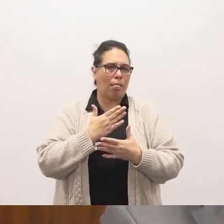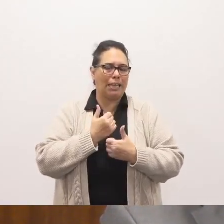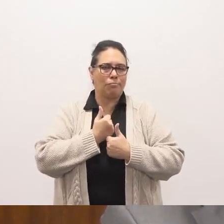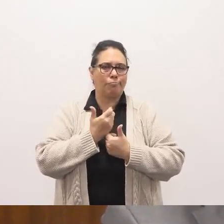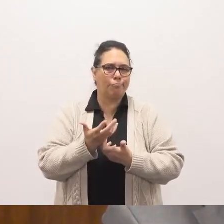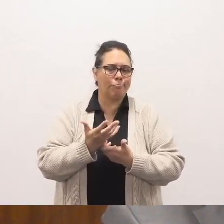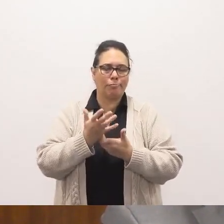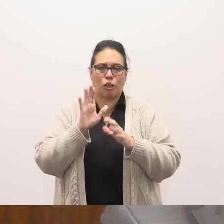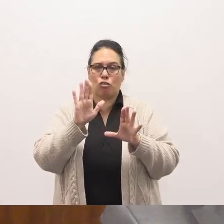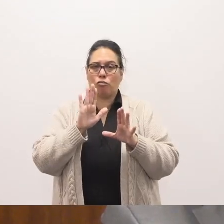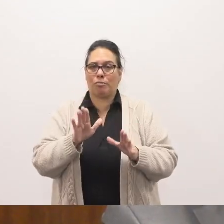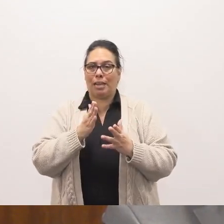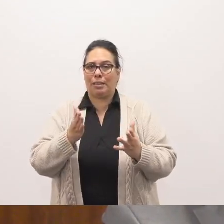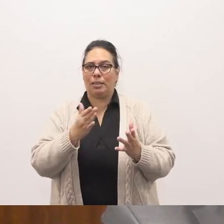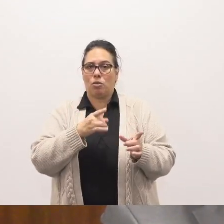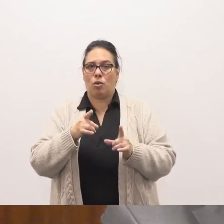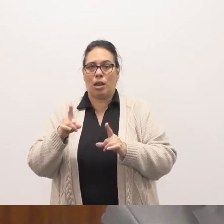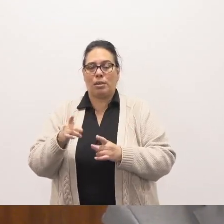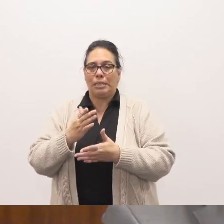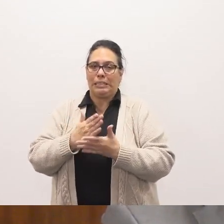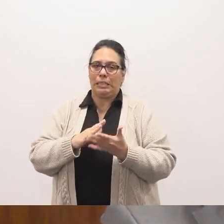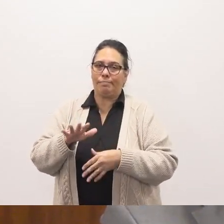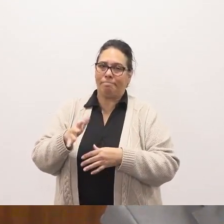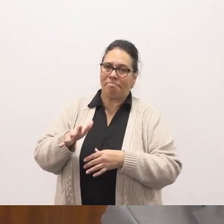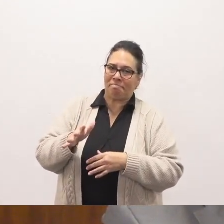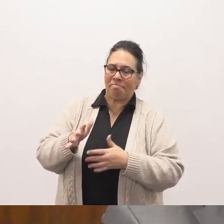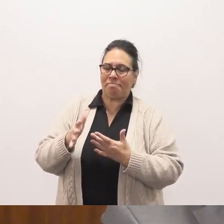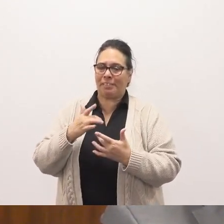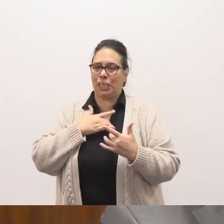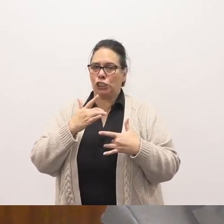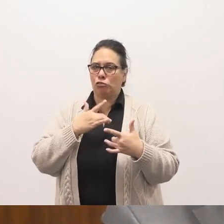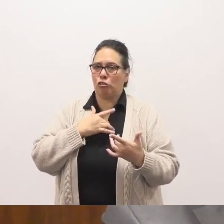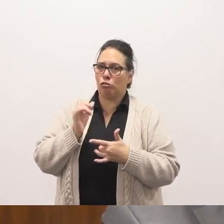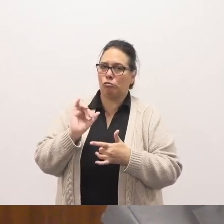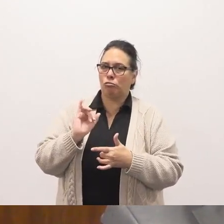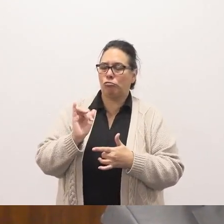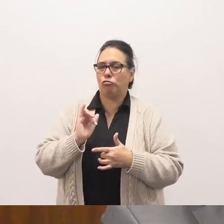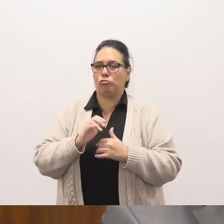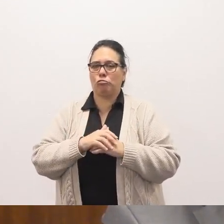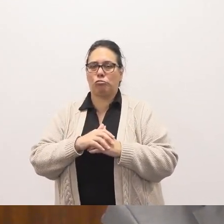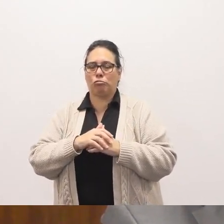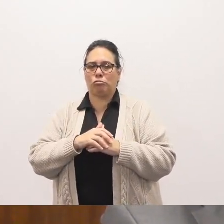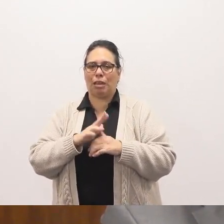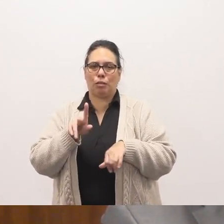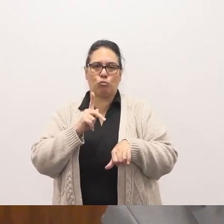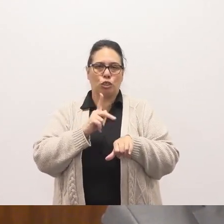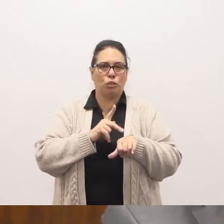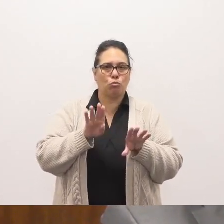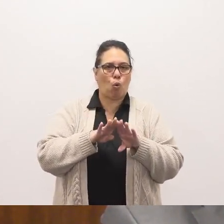of the great things they have going on and some of their concerns as well. And their principal being open to listening to those things because I think